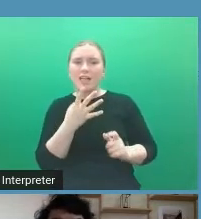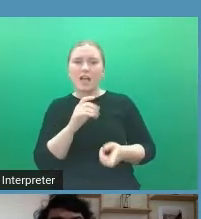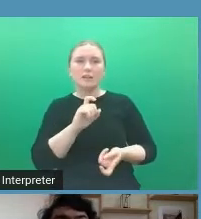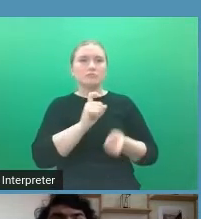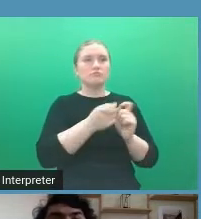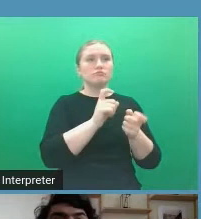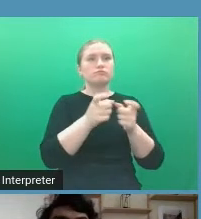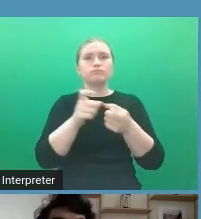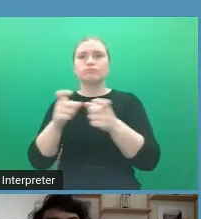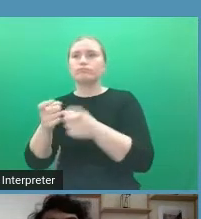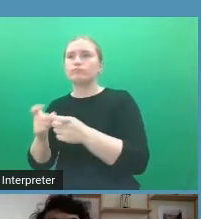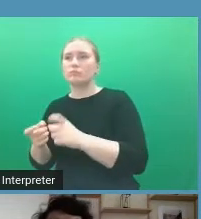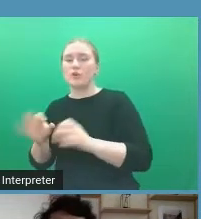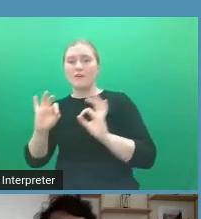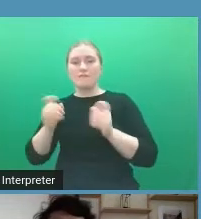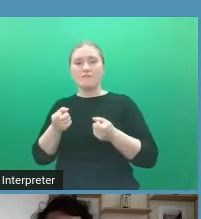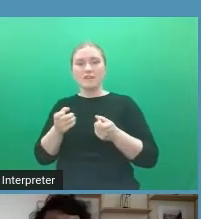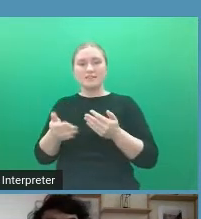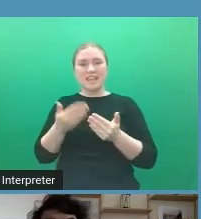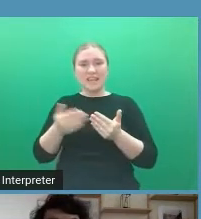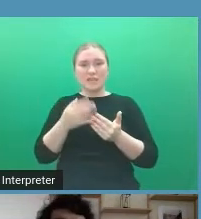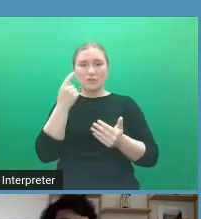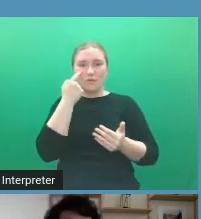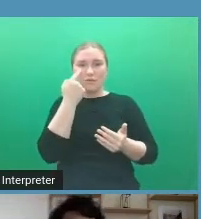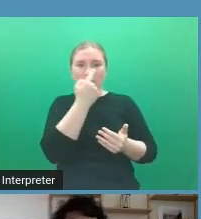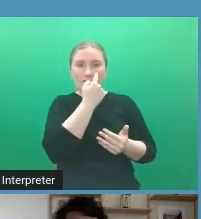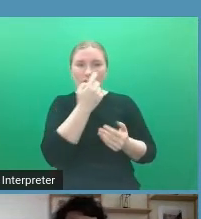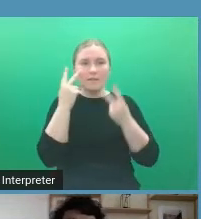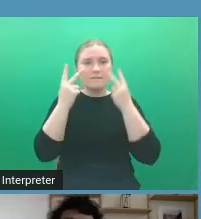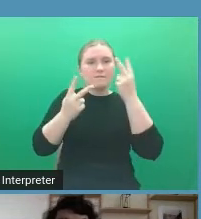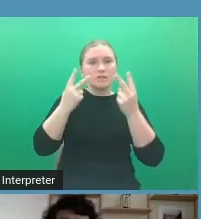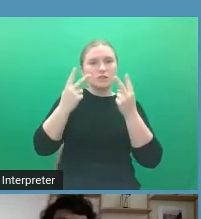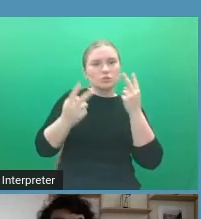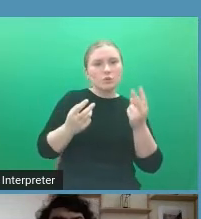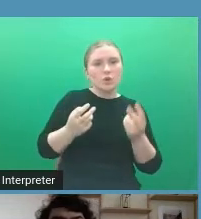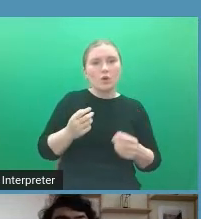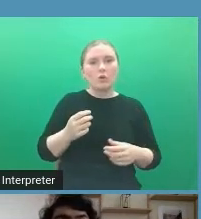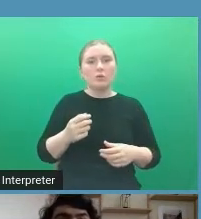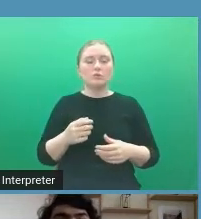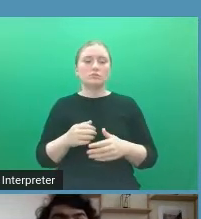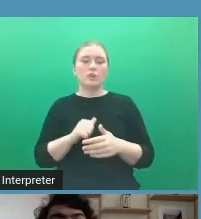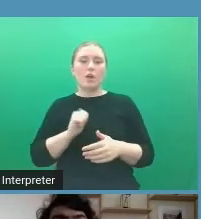the way that Cory is talking about. So don't think that this has to be a an entire project to make a